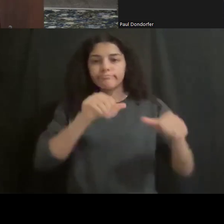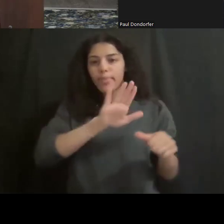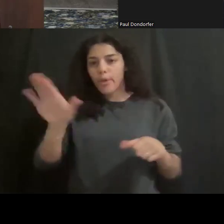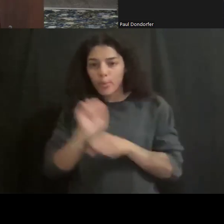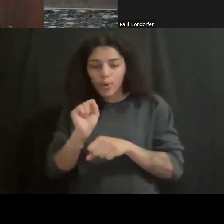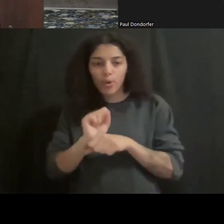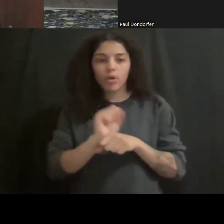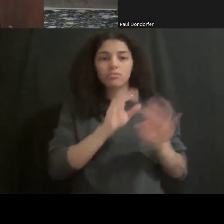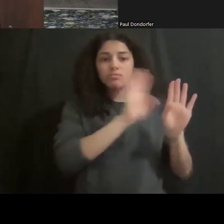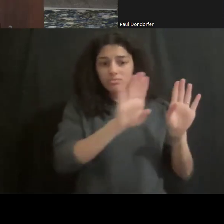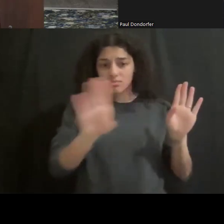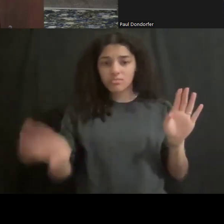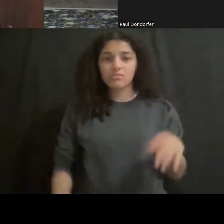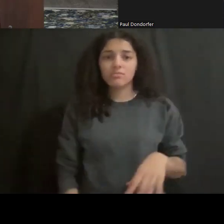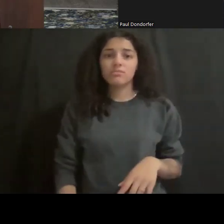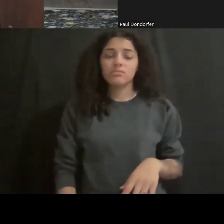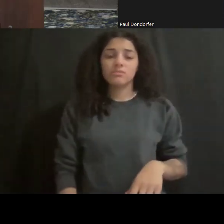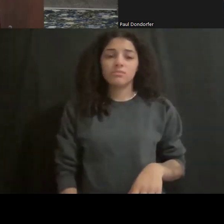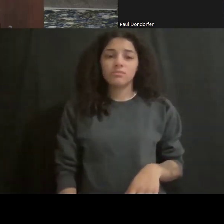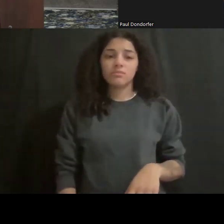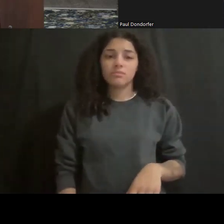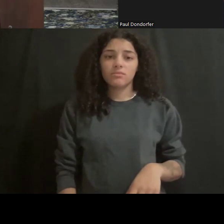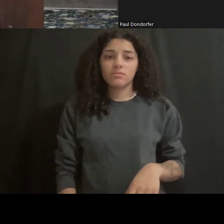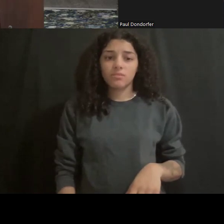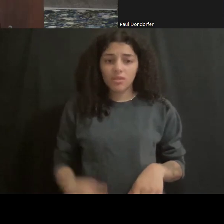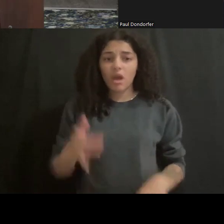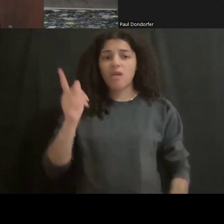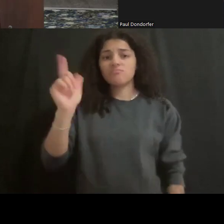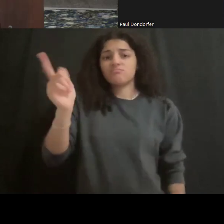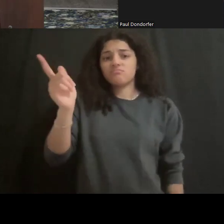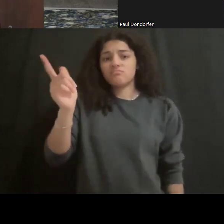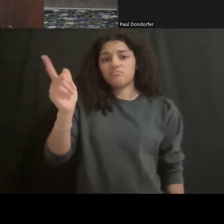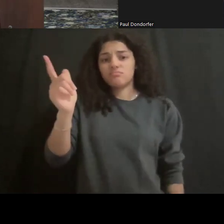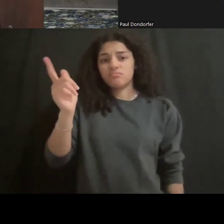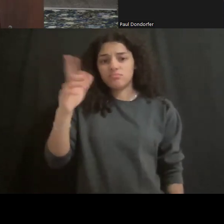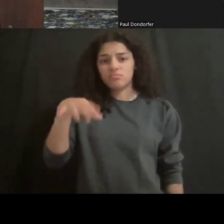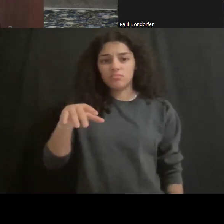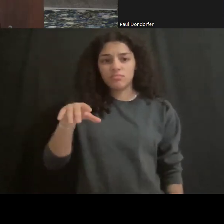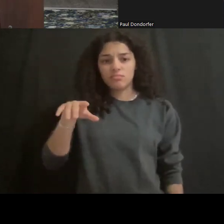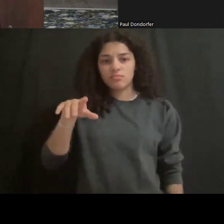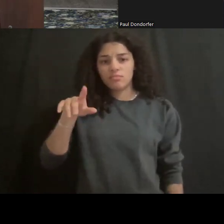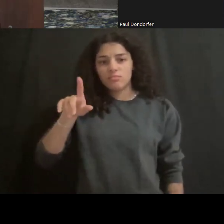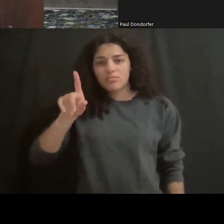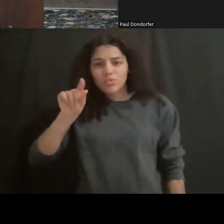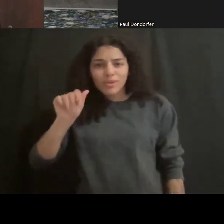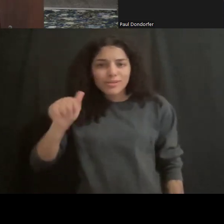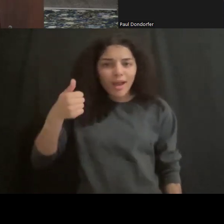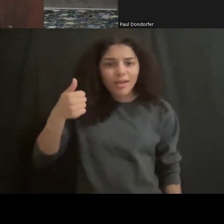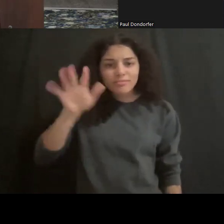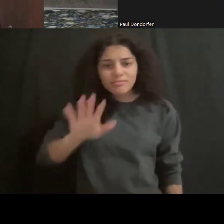and then sometime around the mid 201s not too many years ago by the previous administration